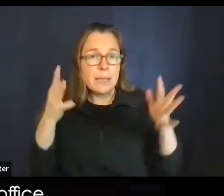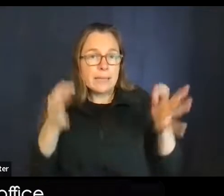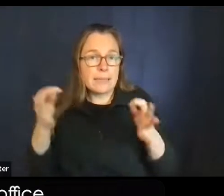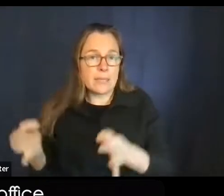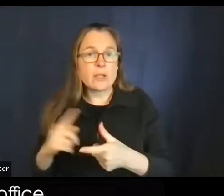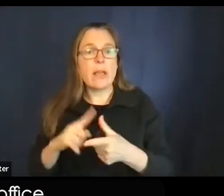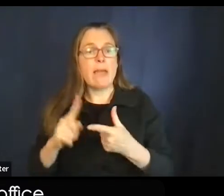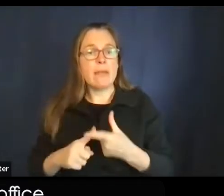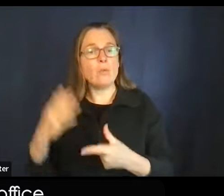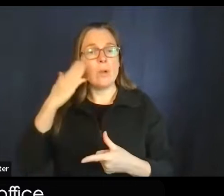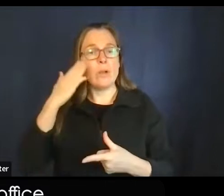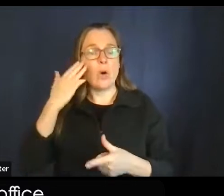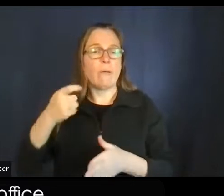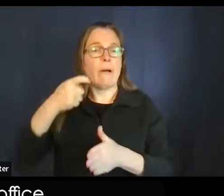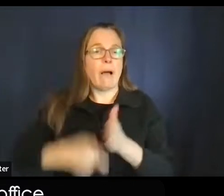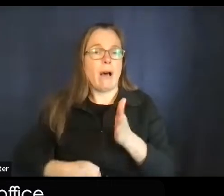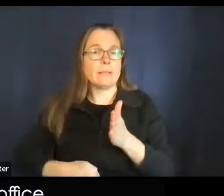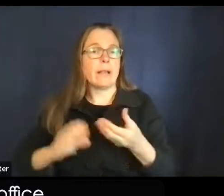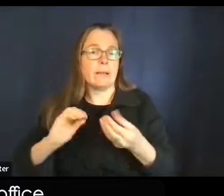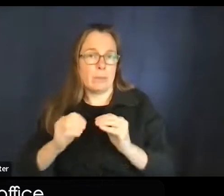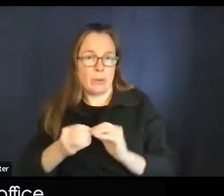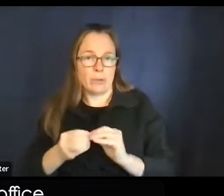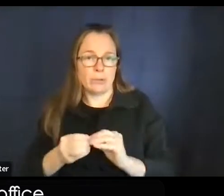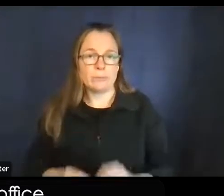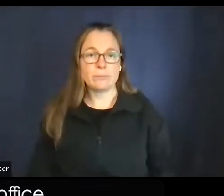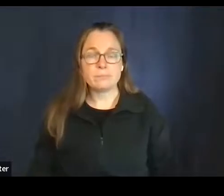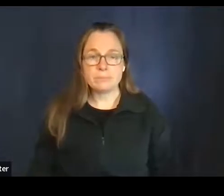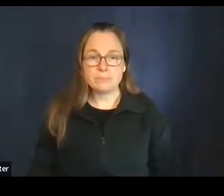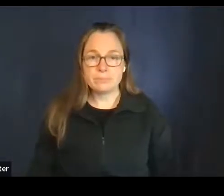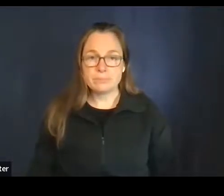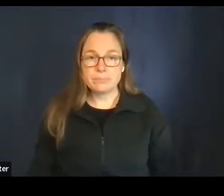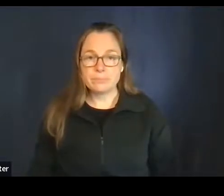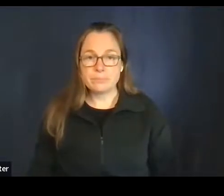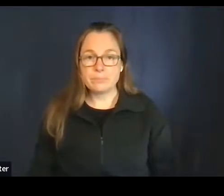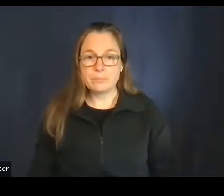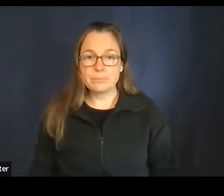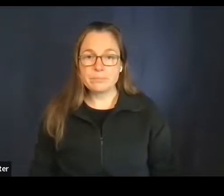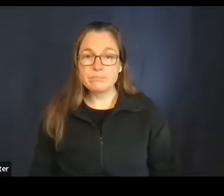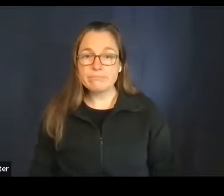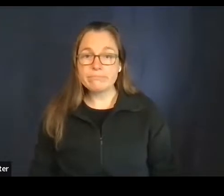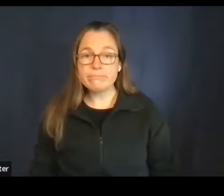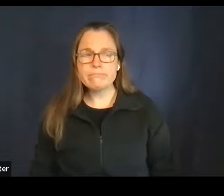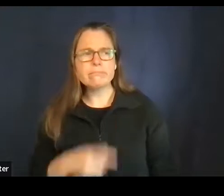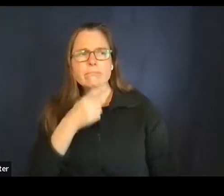of one council office by one staff person, that's 12 people across all staff. [Off camera] Is that the salary Commission's decision?